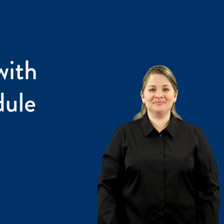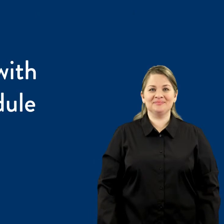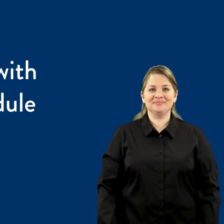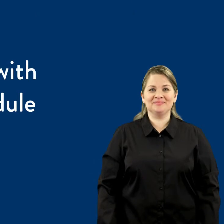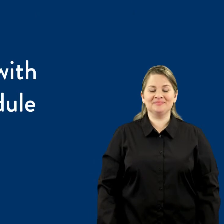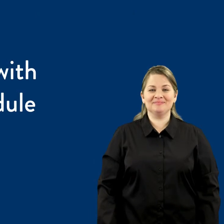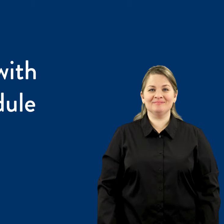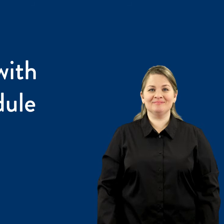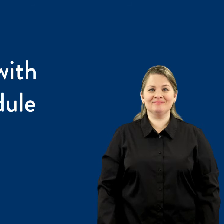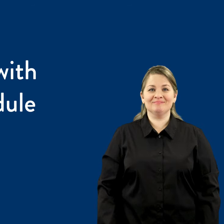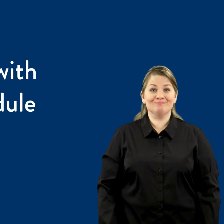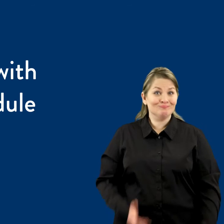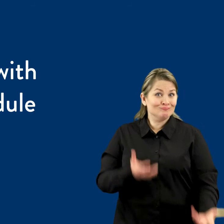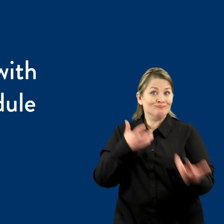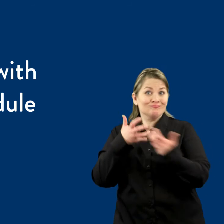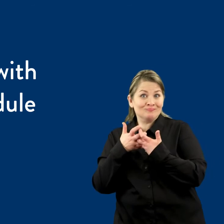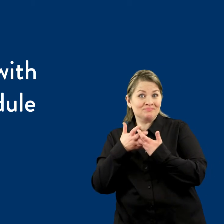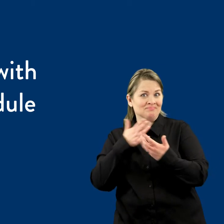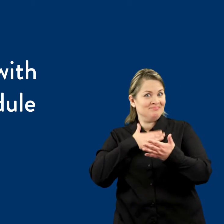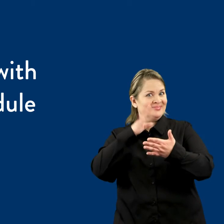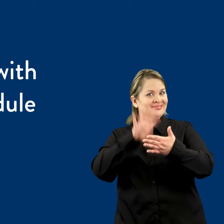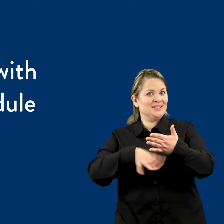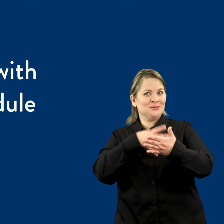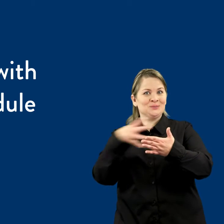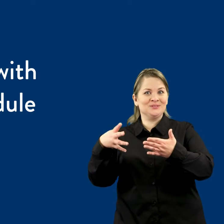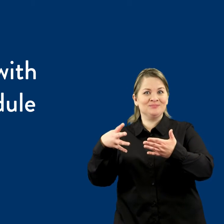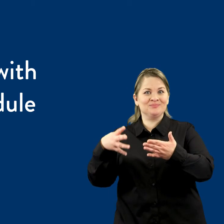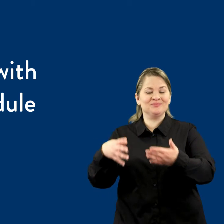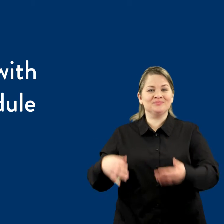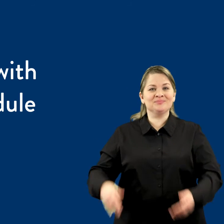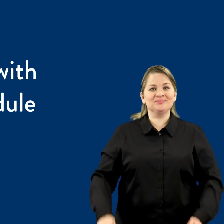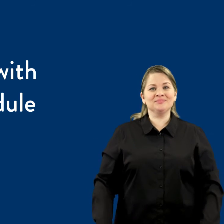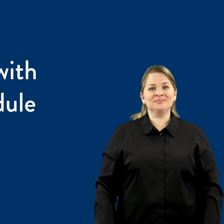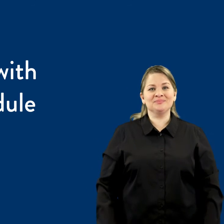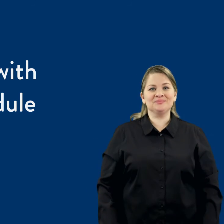Working with my schedule (pending voiceover by Patty Gordon)